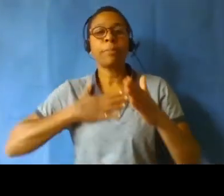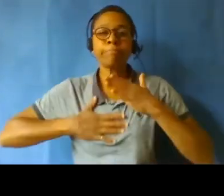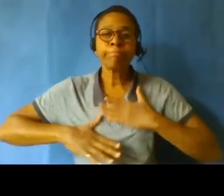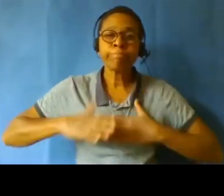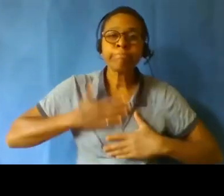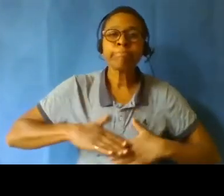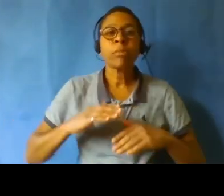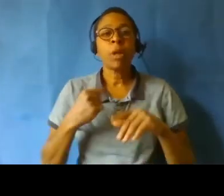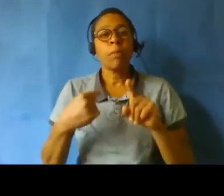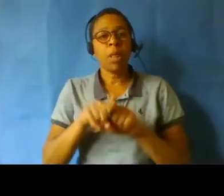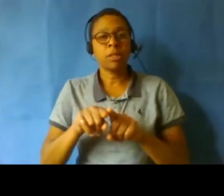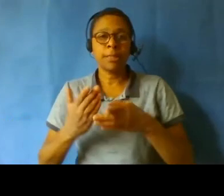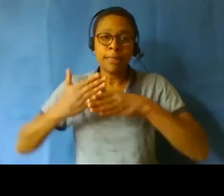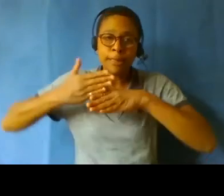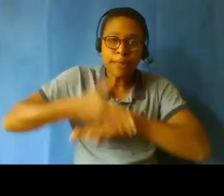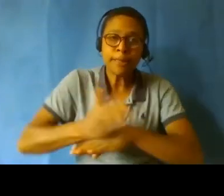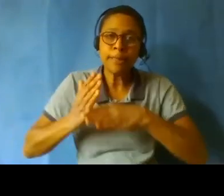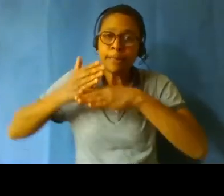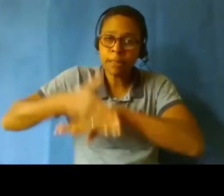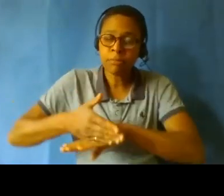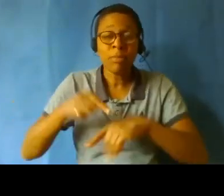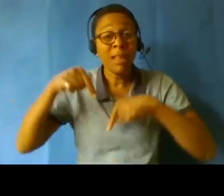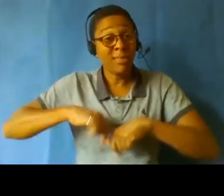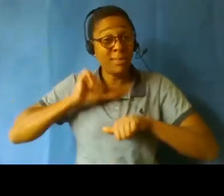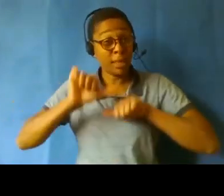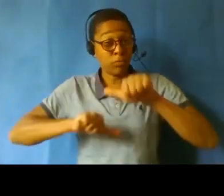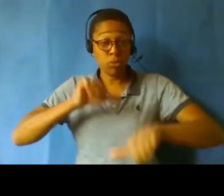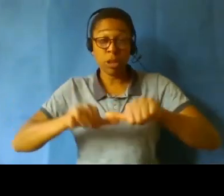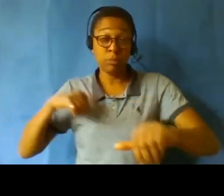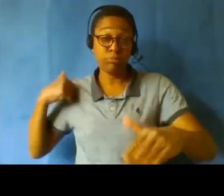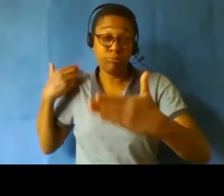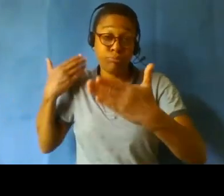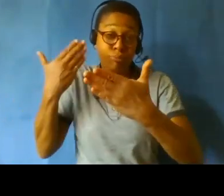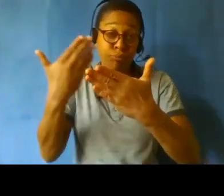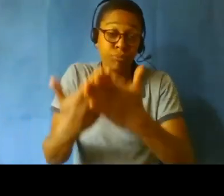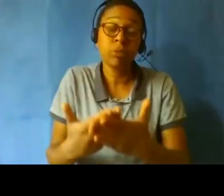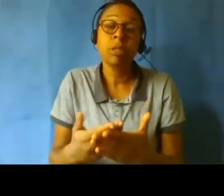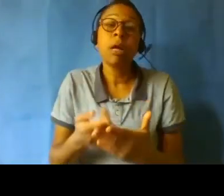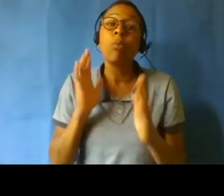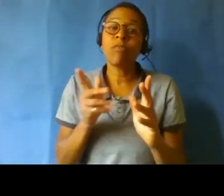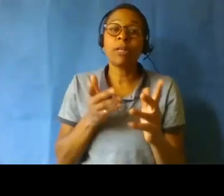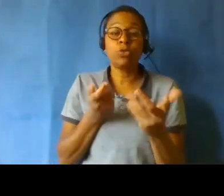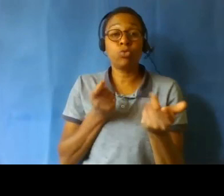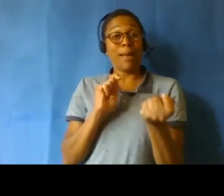with a lot of changes for that we'd like to extend our appreciation to our